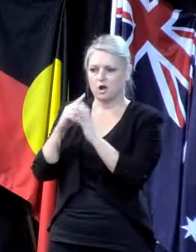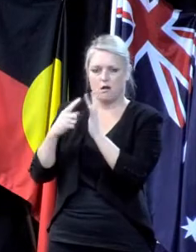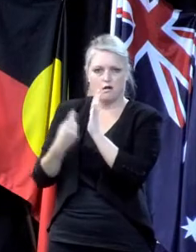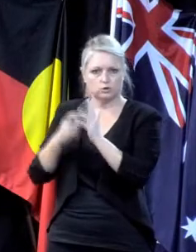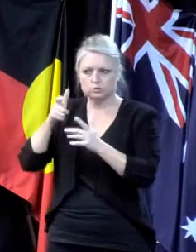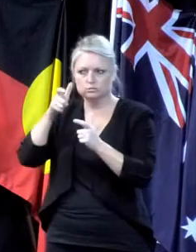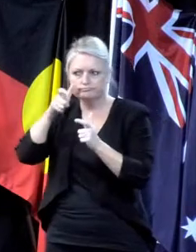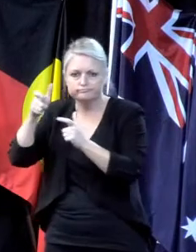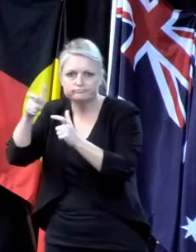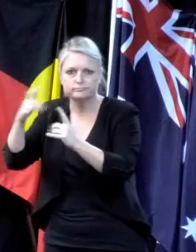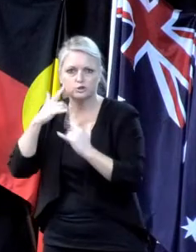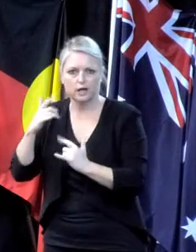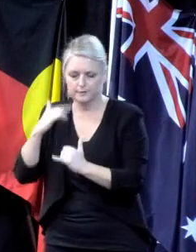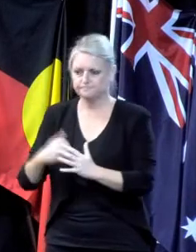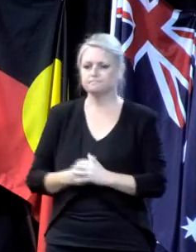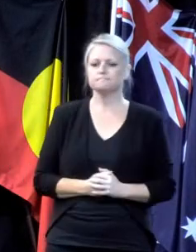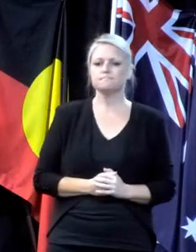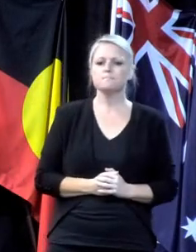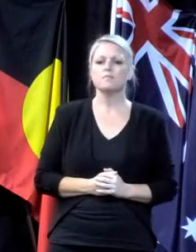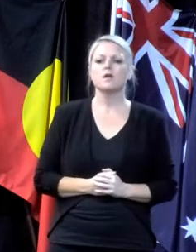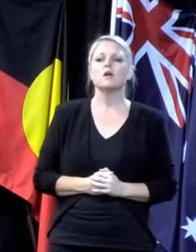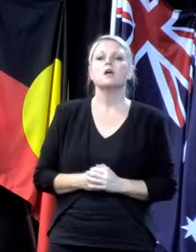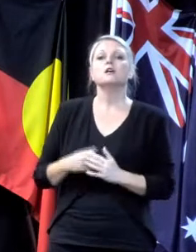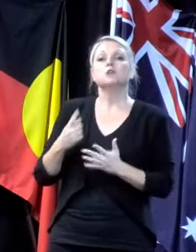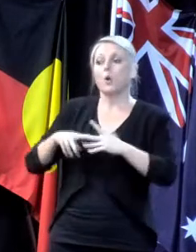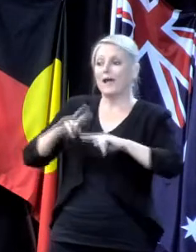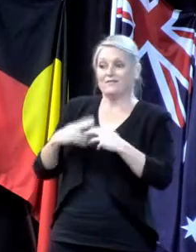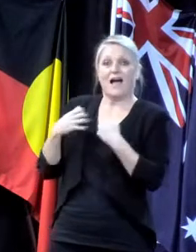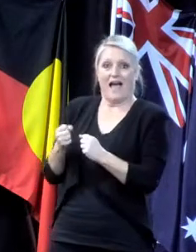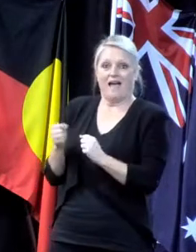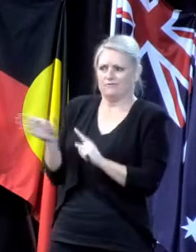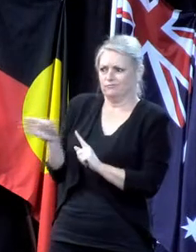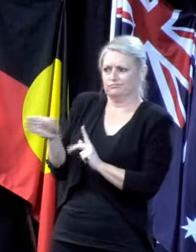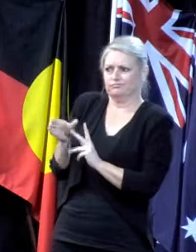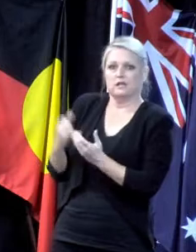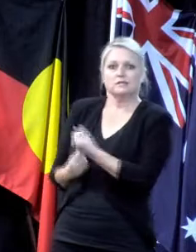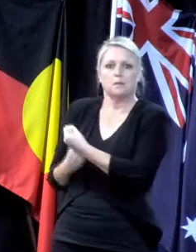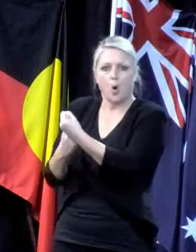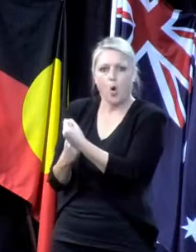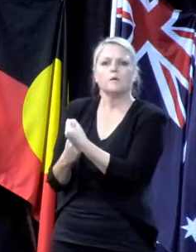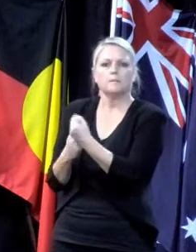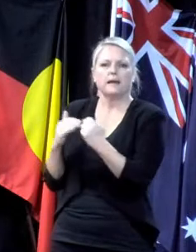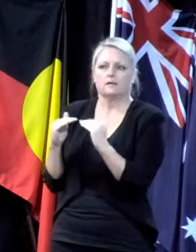So, that will lead to - yeah, the complex case management. And, from that, we will -